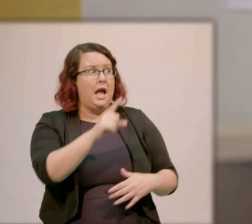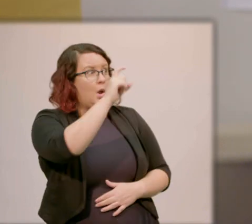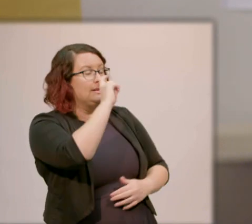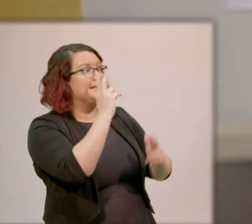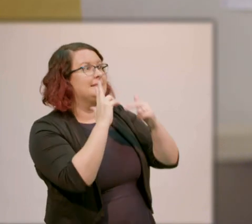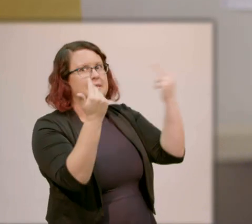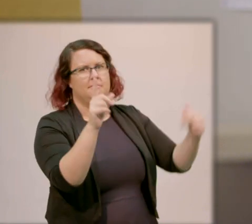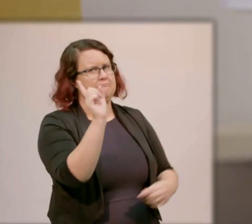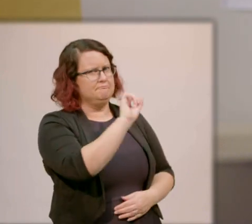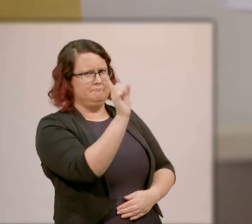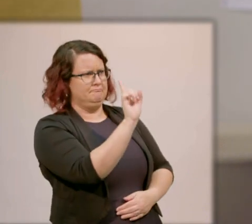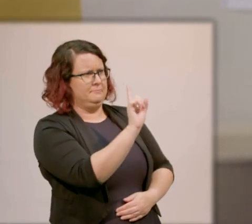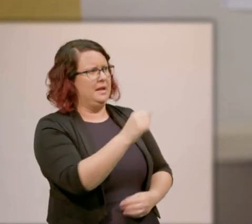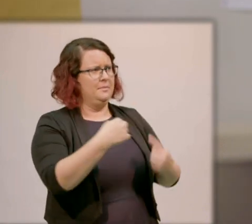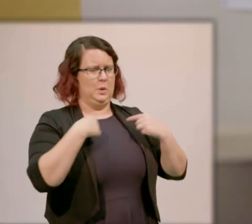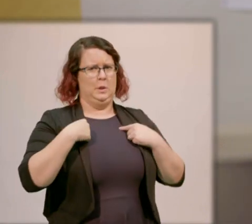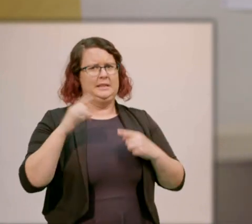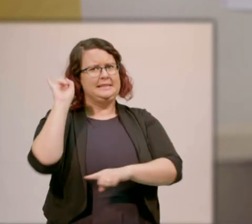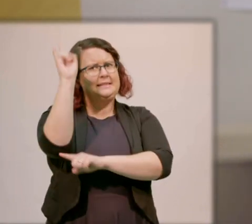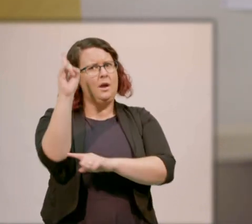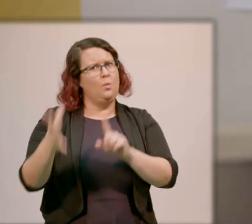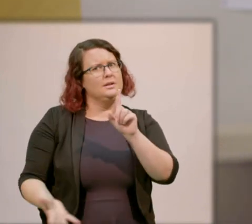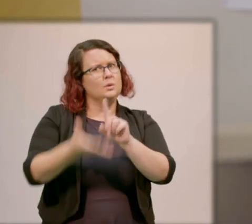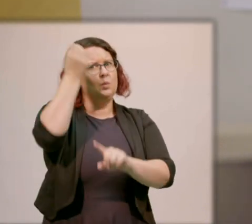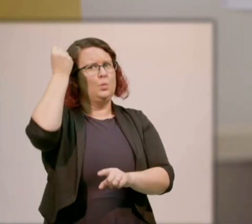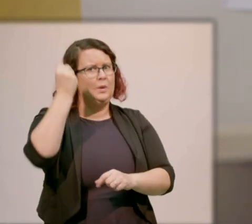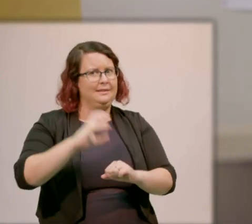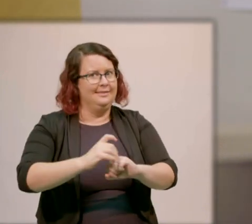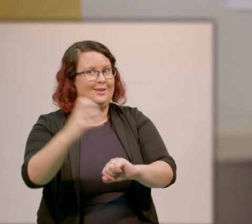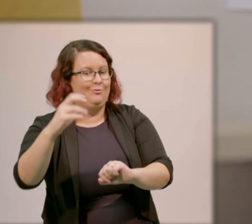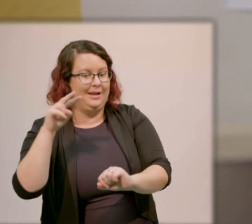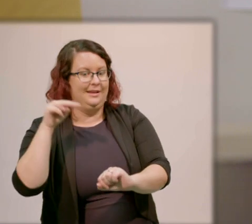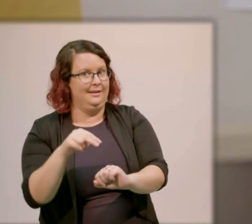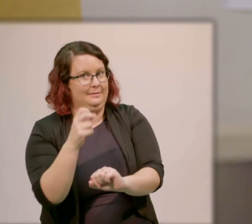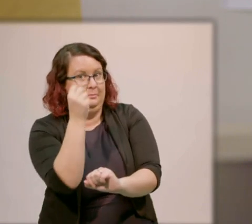because she herself wanted to win the Prince's glittering ring! (bling bling)